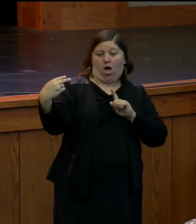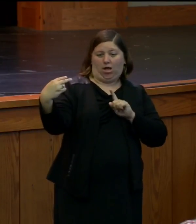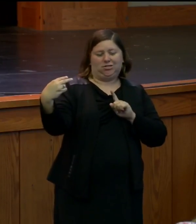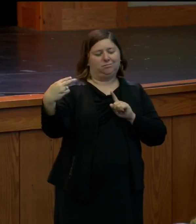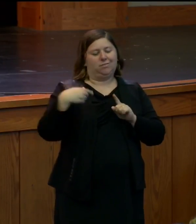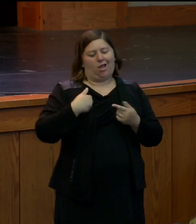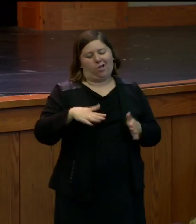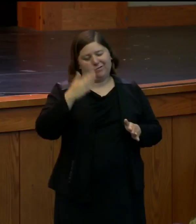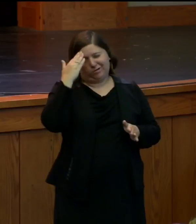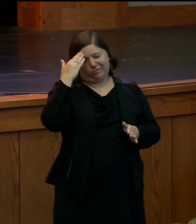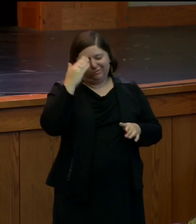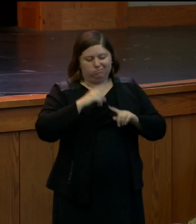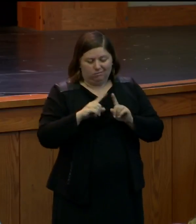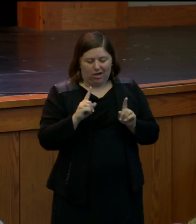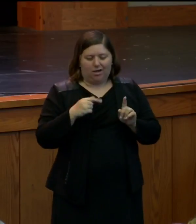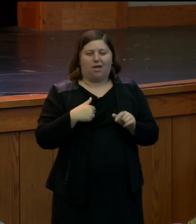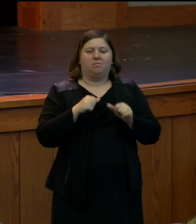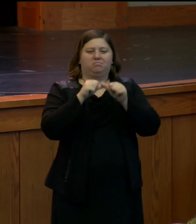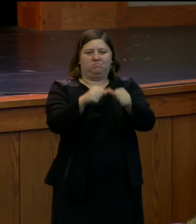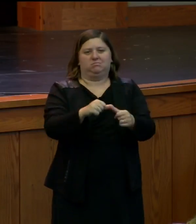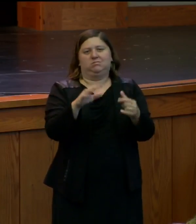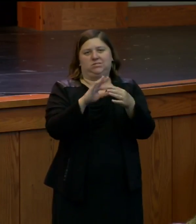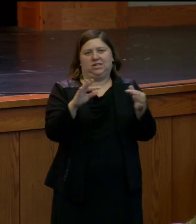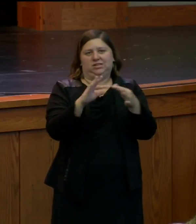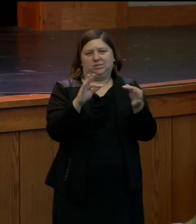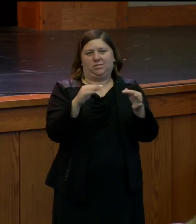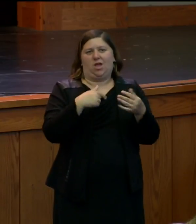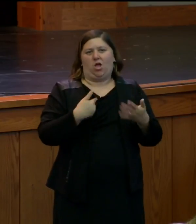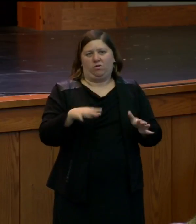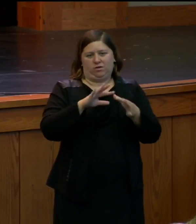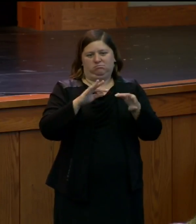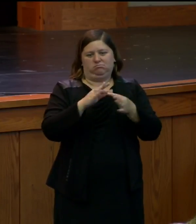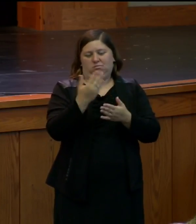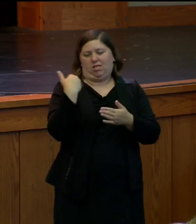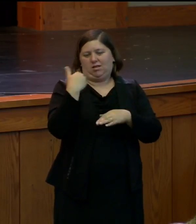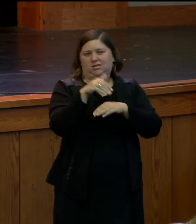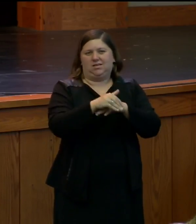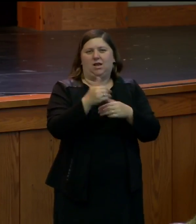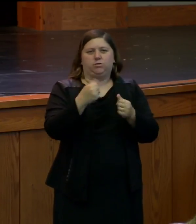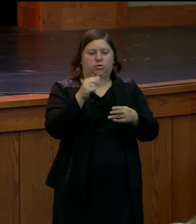I'M CONTINUING MY TESTIMONY FROM LAST NIGHT AND I WILL TRY TO BE BRIEF.